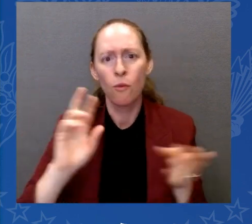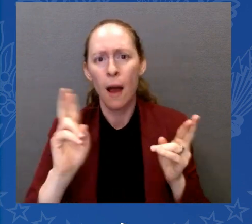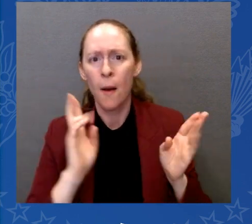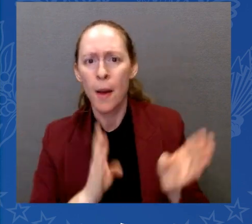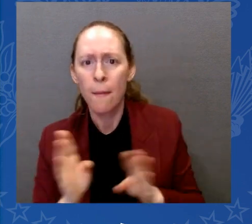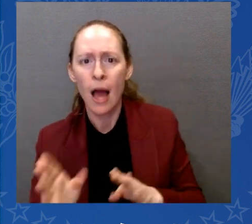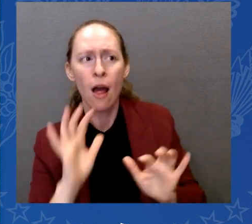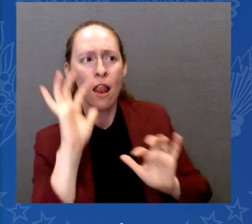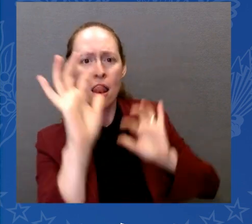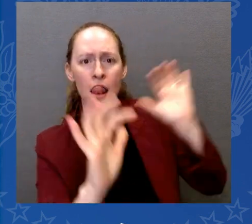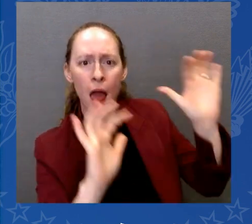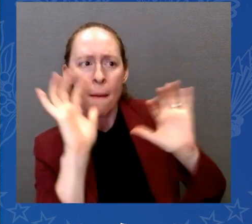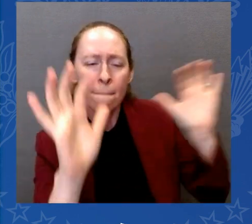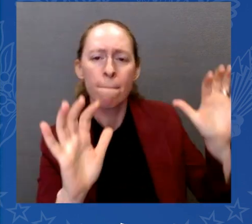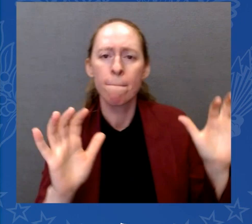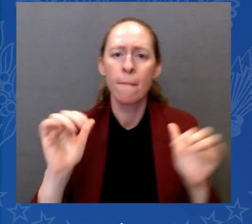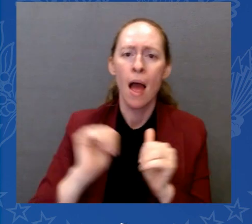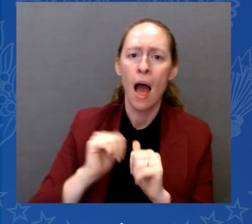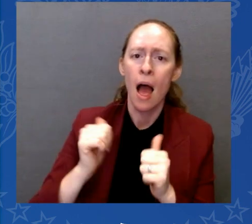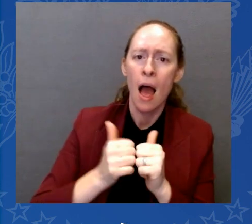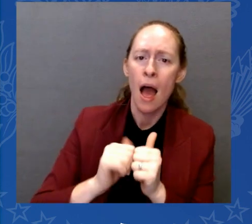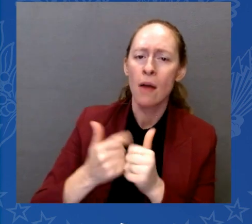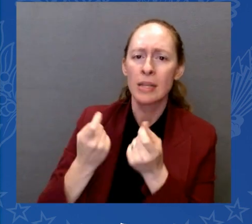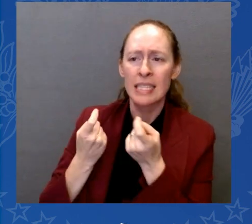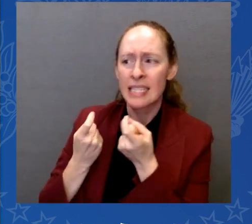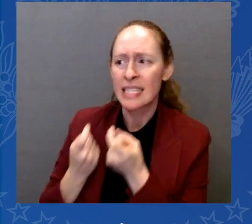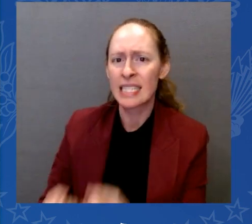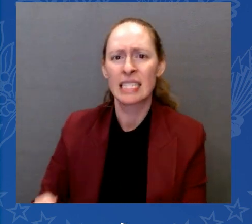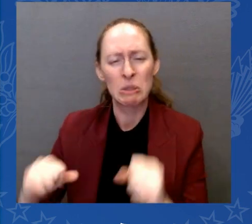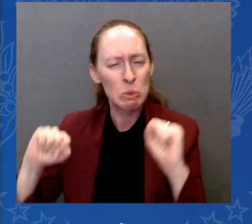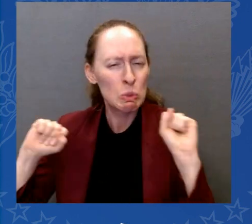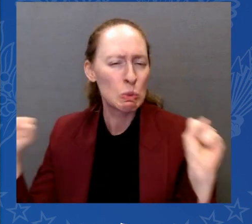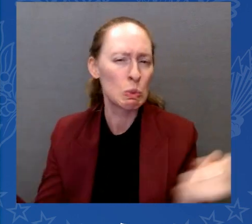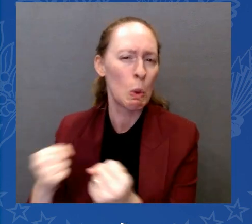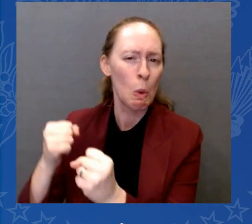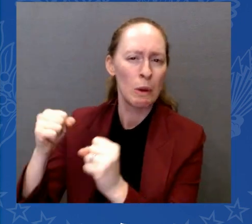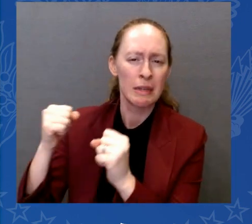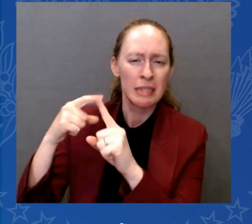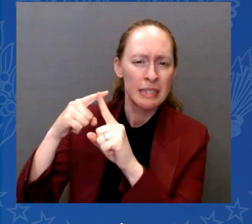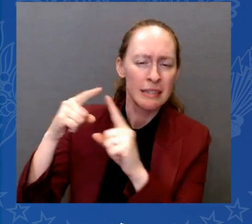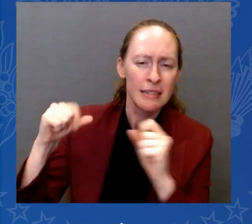That pivotal moment came, as the senator pointed out, in February of 1945: